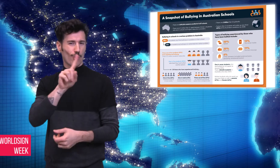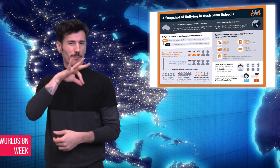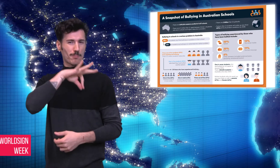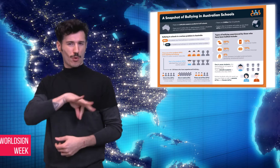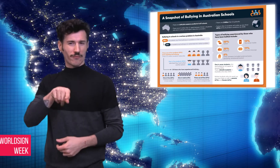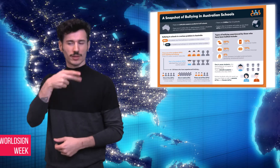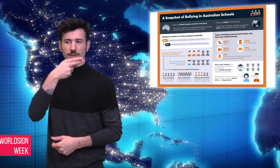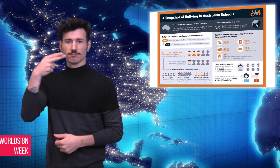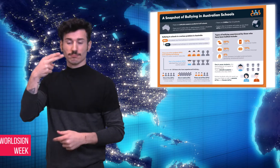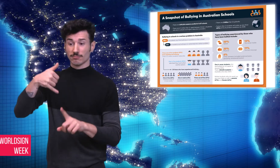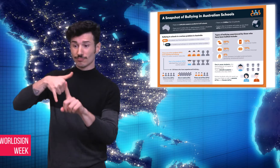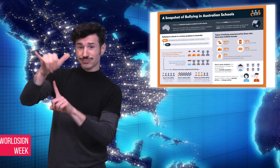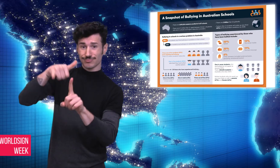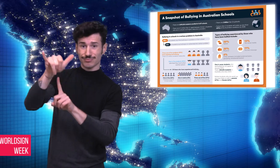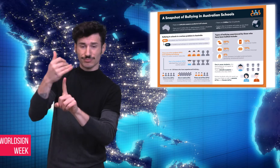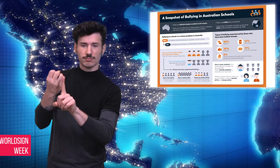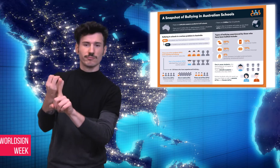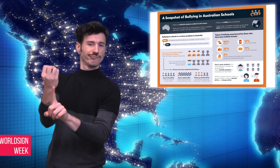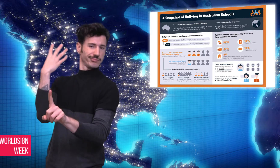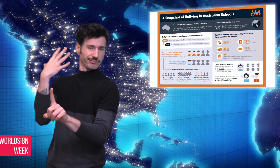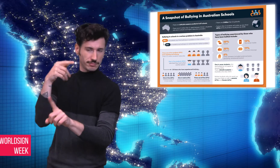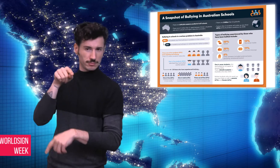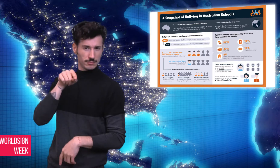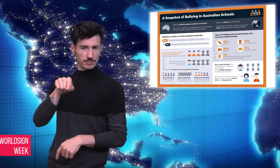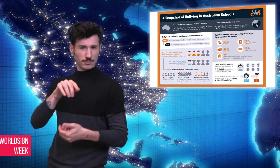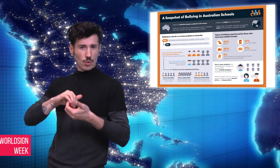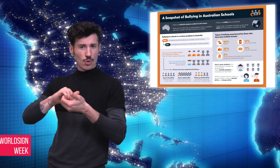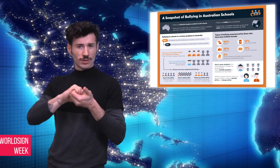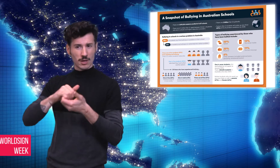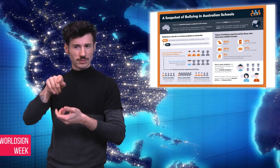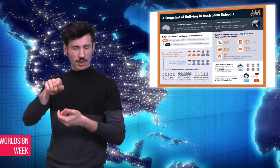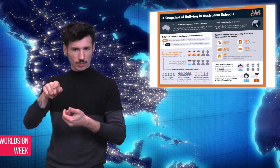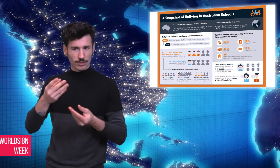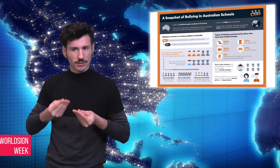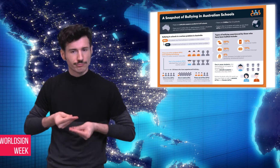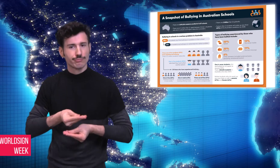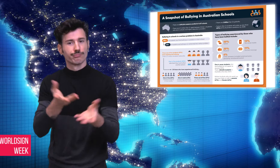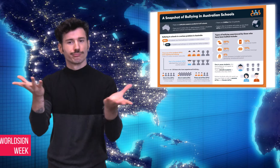A non-profit organization, Make Bullying History